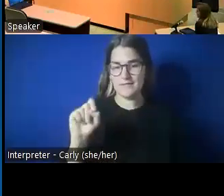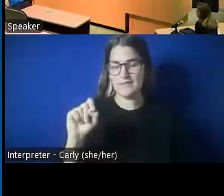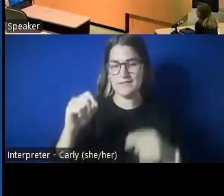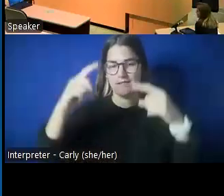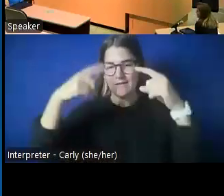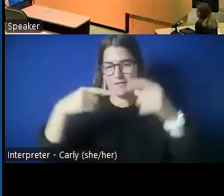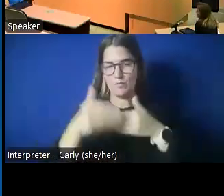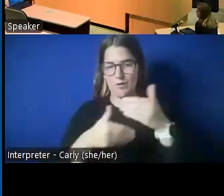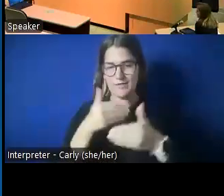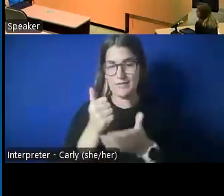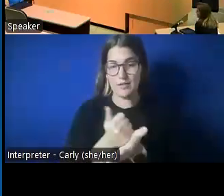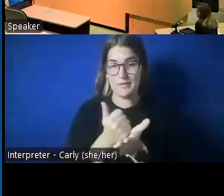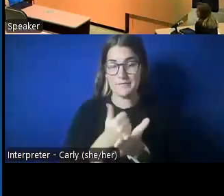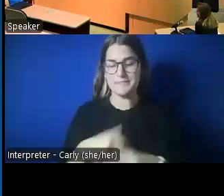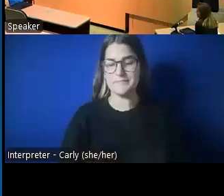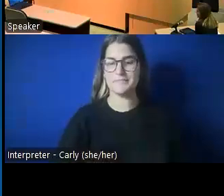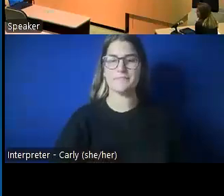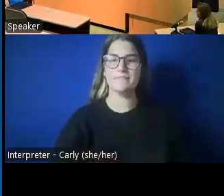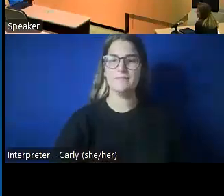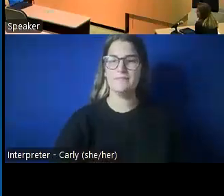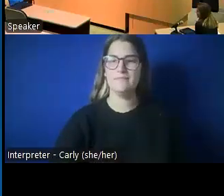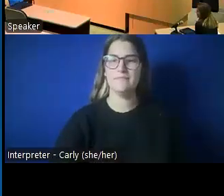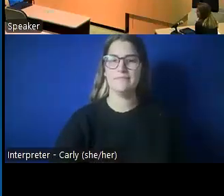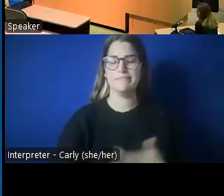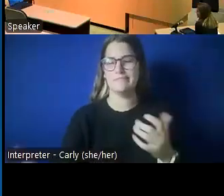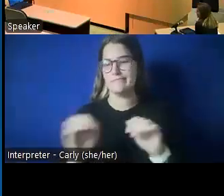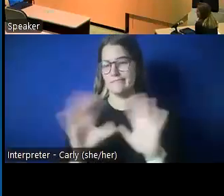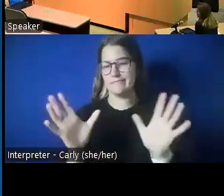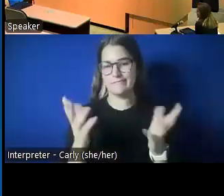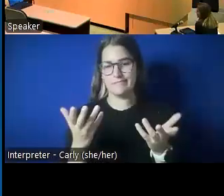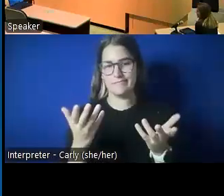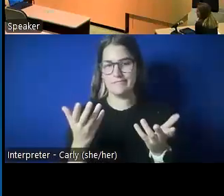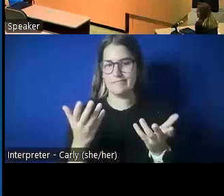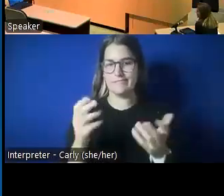um do you have a sense of um and obviously there's connections like our other sud related Services if